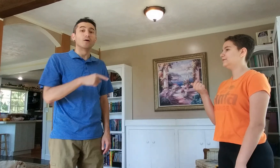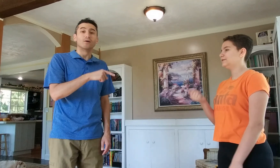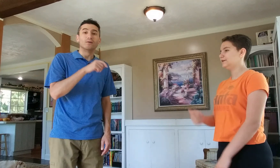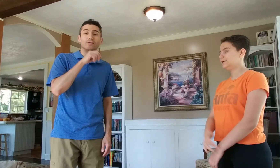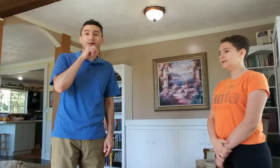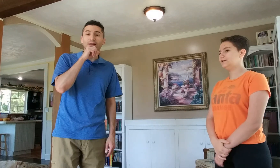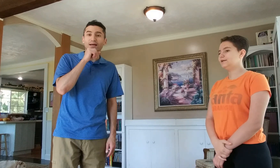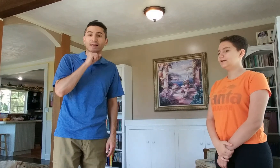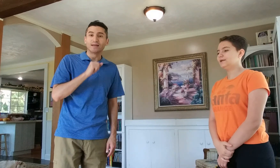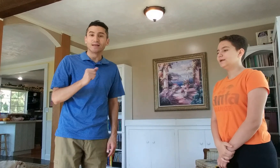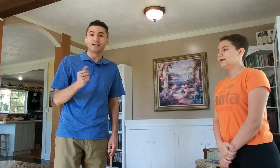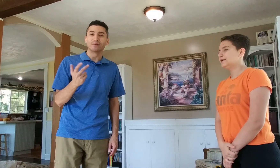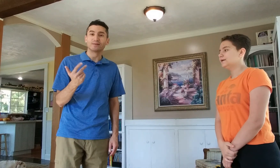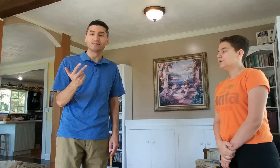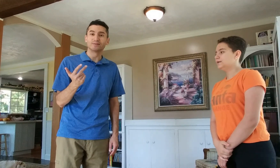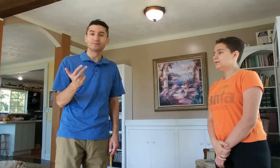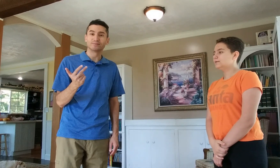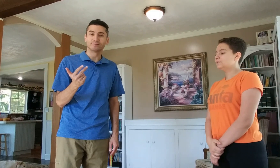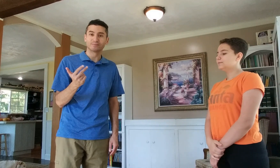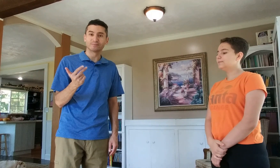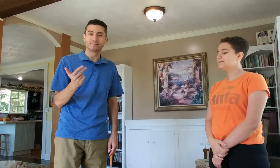SHE AGE 13